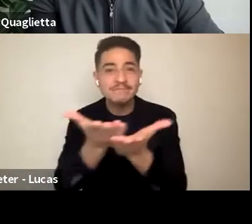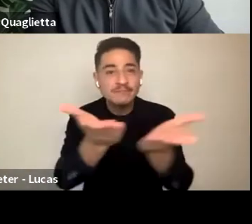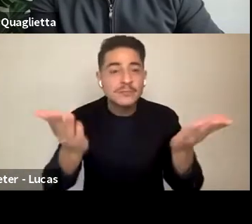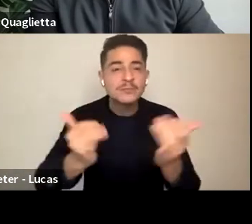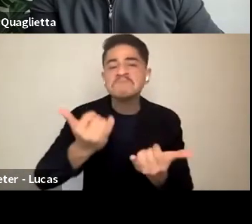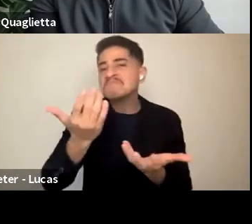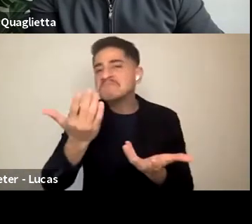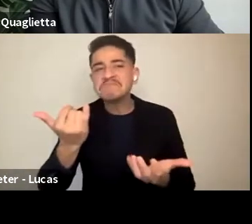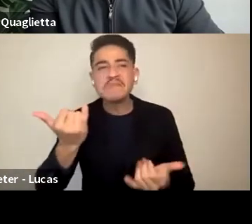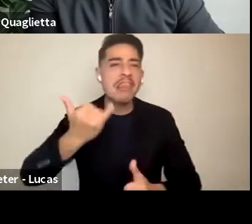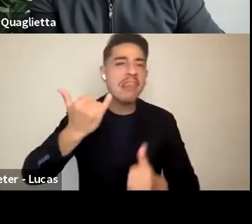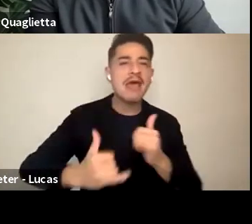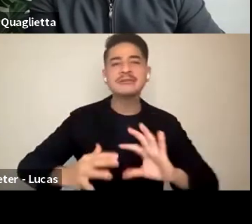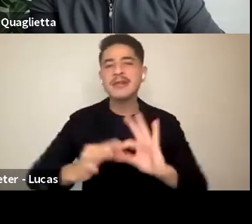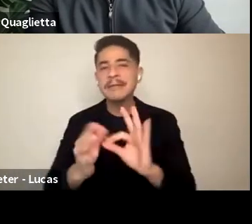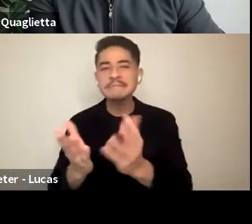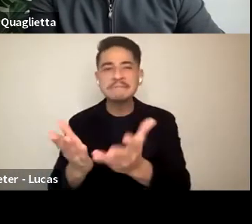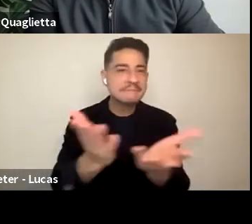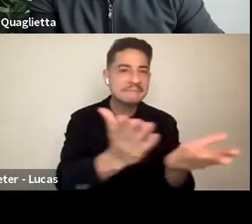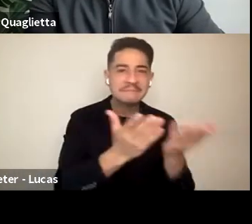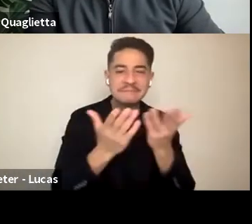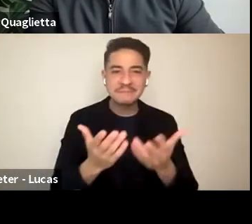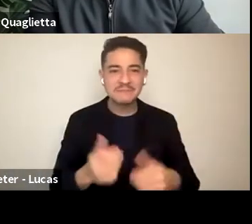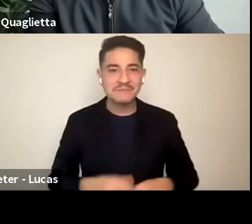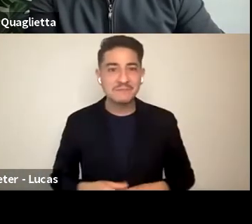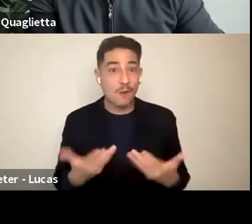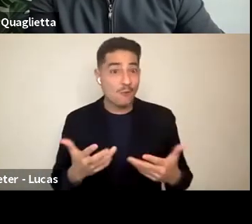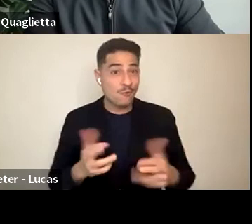You want to be called. We already have you on the screen for us. Why don't we? Oh, boy.